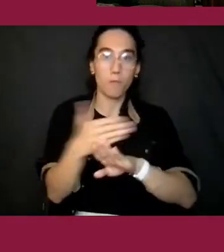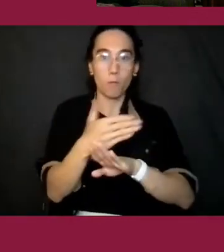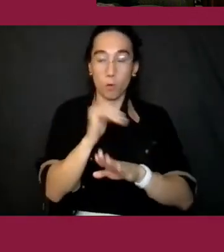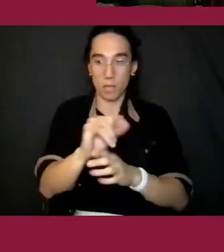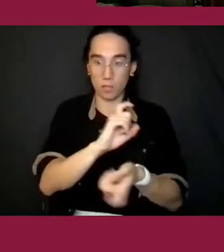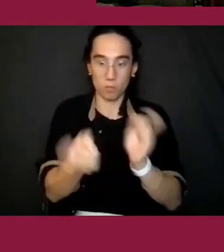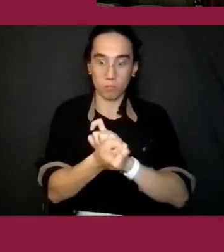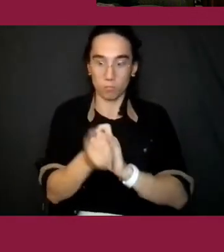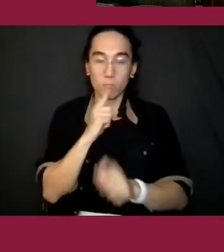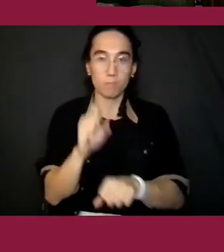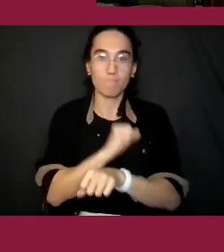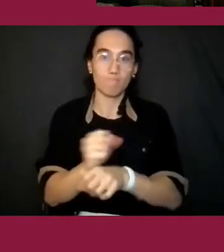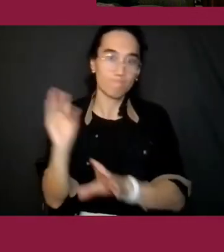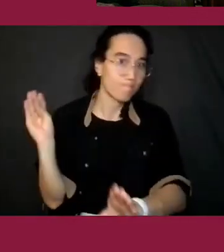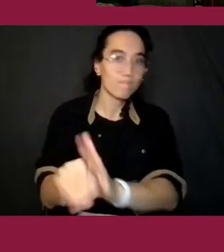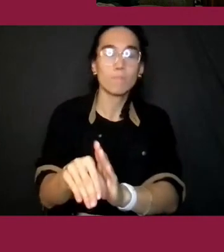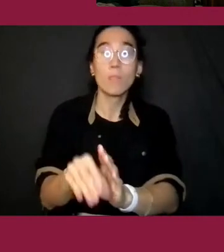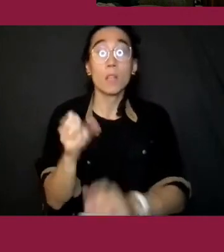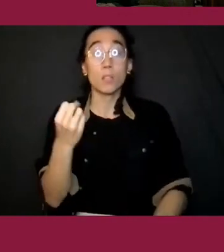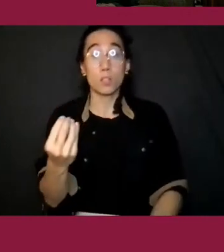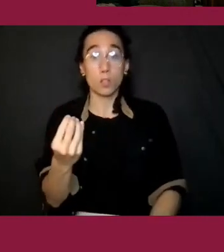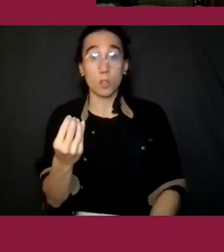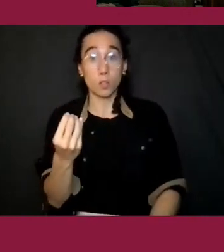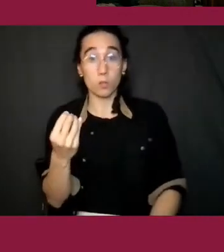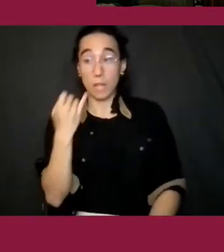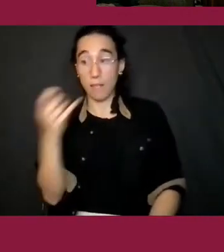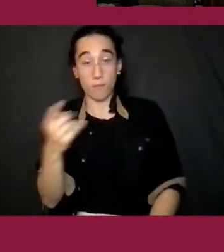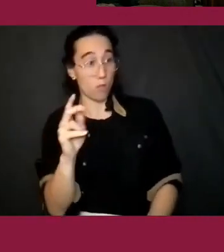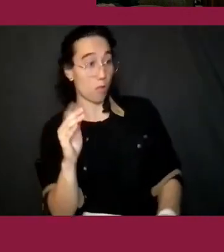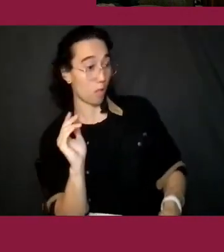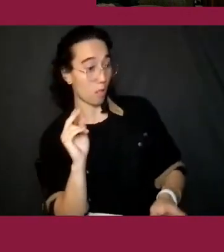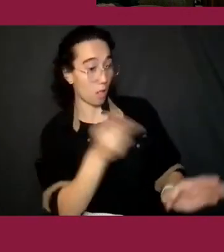would inspire you to ask the questions that need to